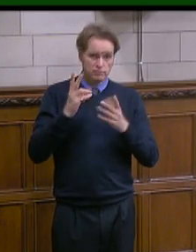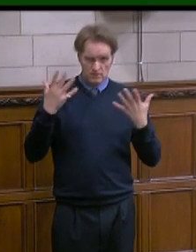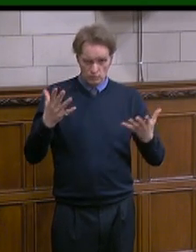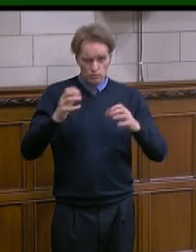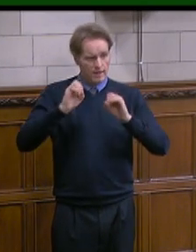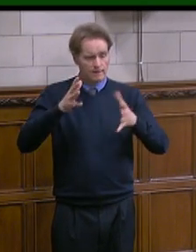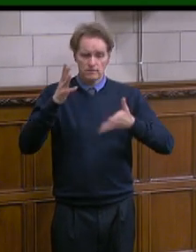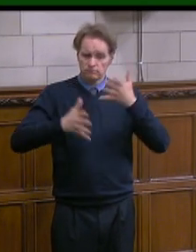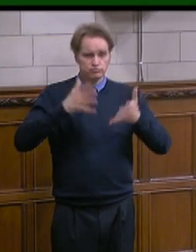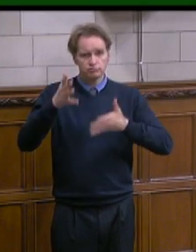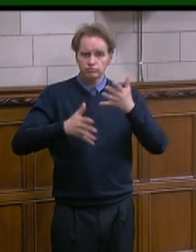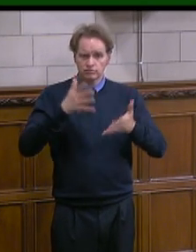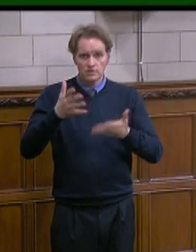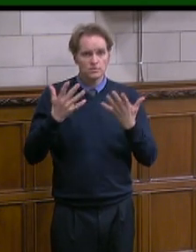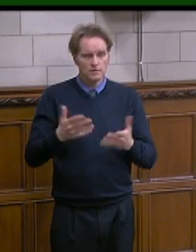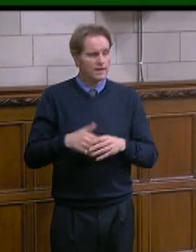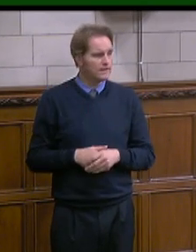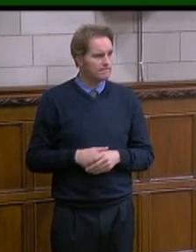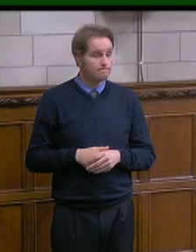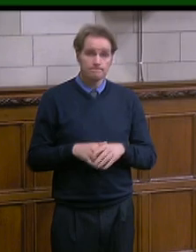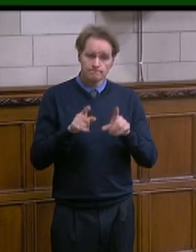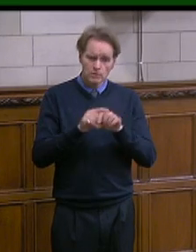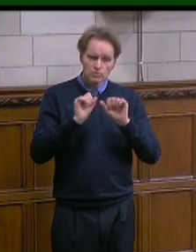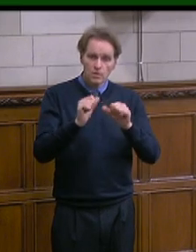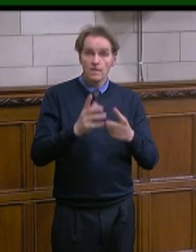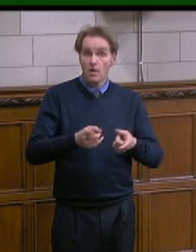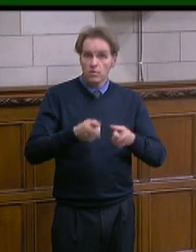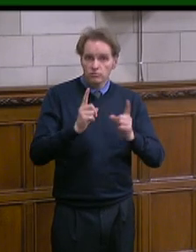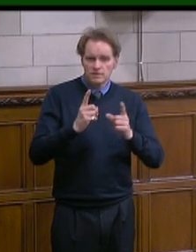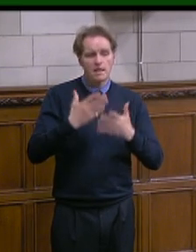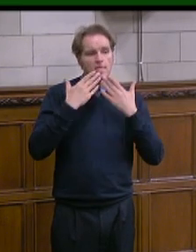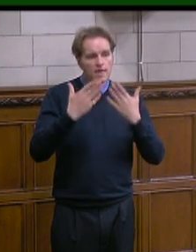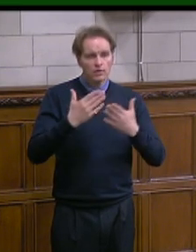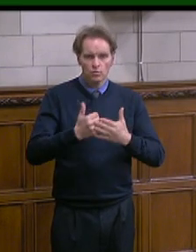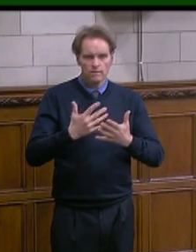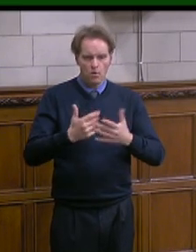today—and the House authorities for providing a live subtitle feed.